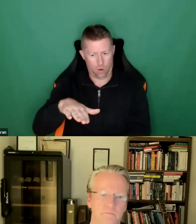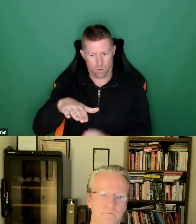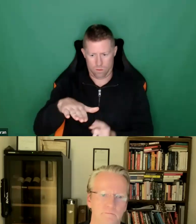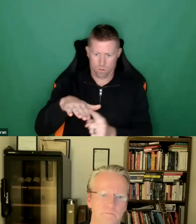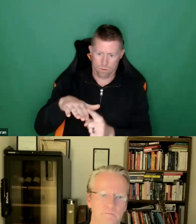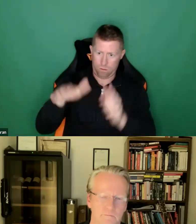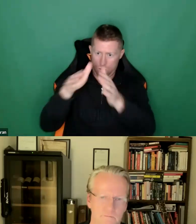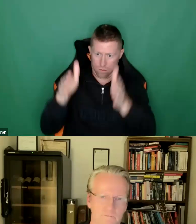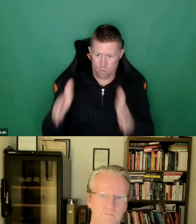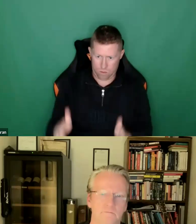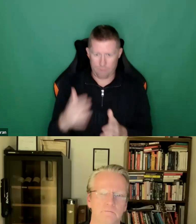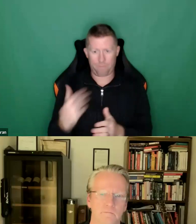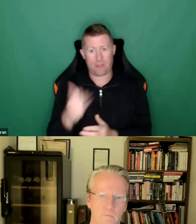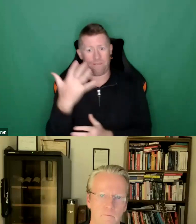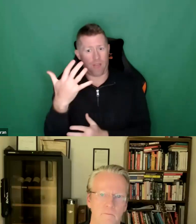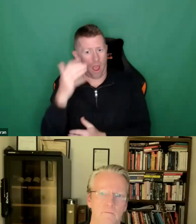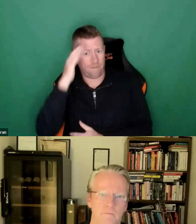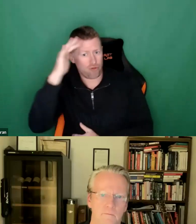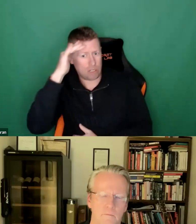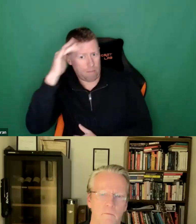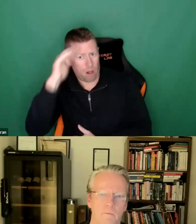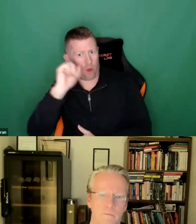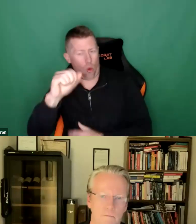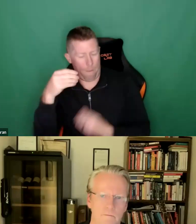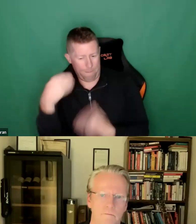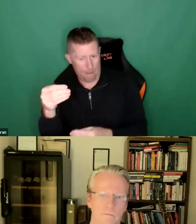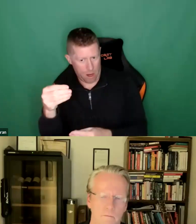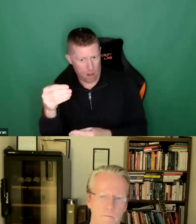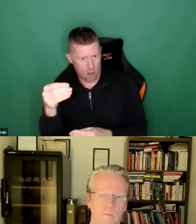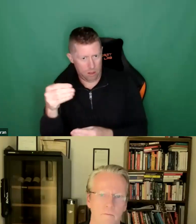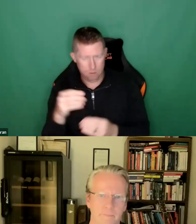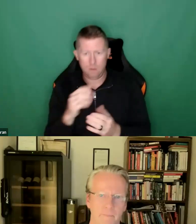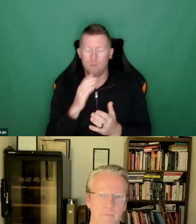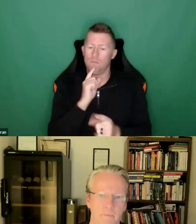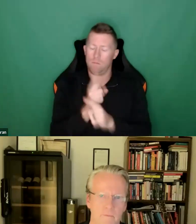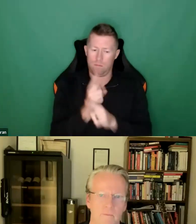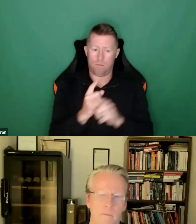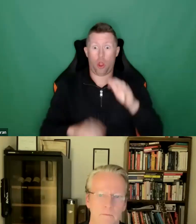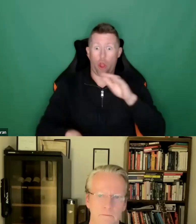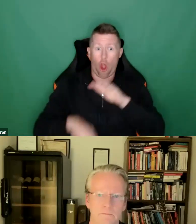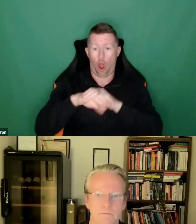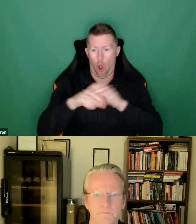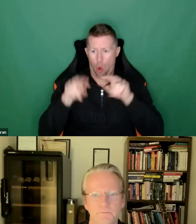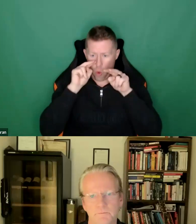all fast talkers, I think. Patsy, you mentioned -- PAsi